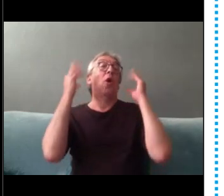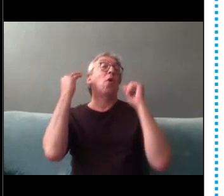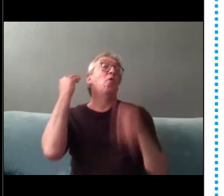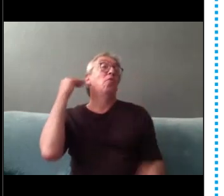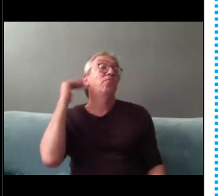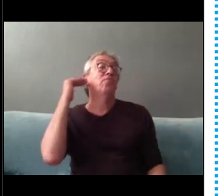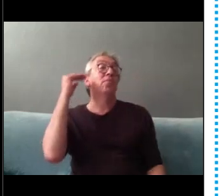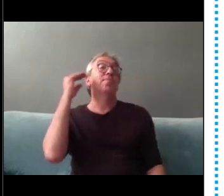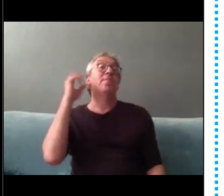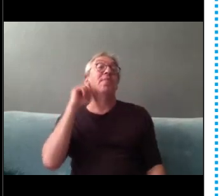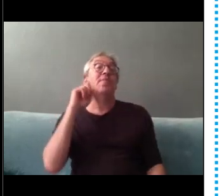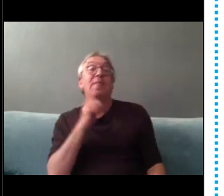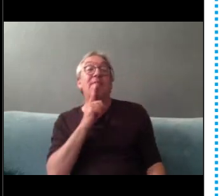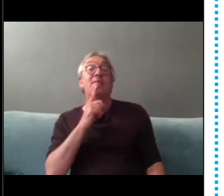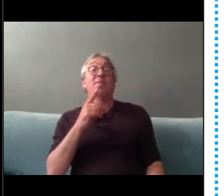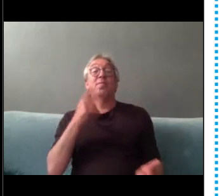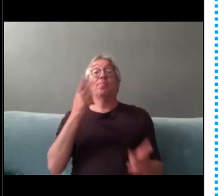...If this answers the question.